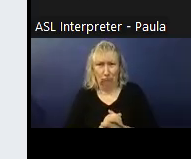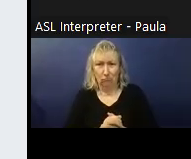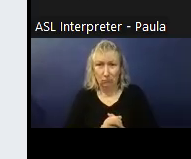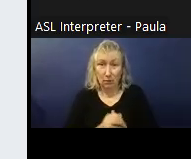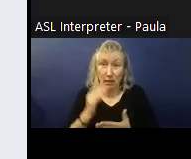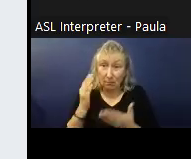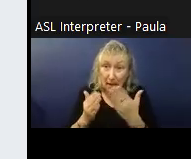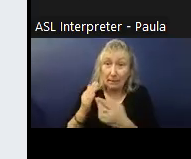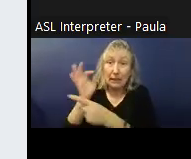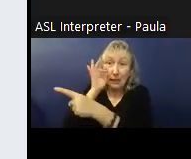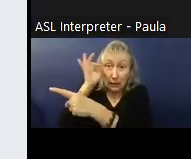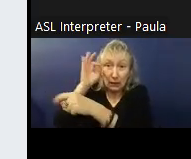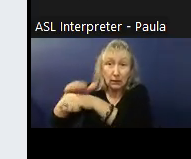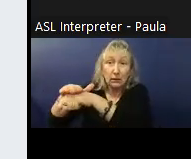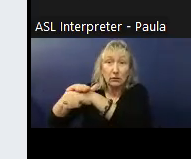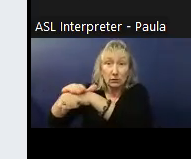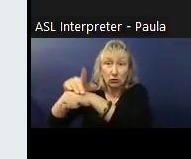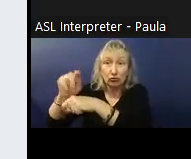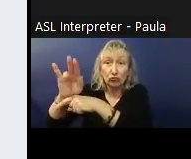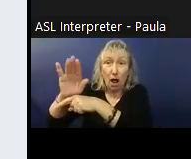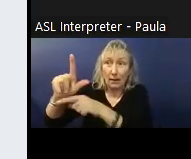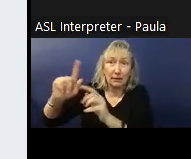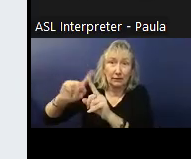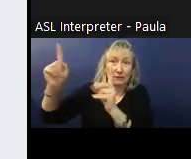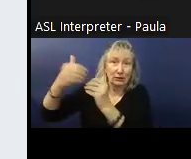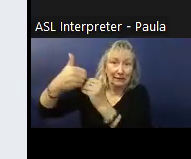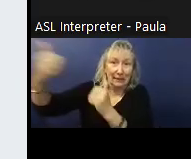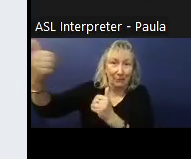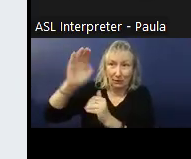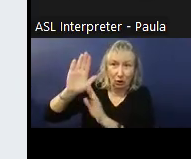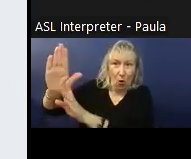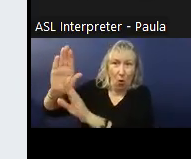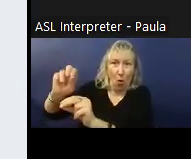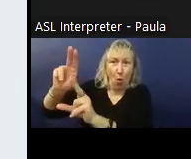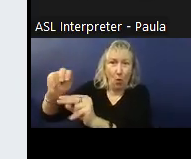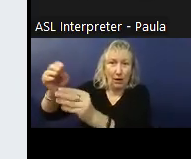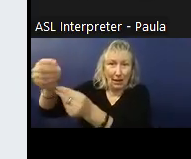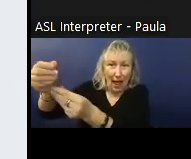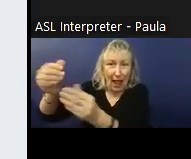I understand that maybe federal agencies, I don't know. But anyway, I just think that this most likely needs